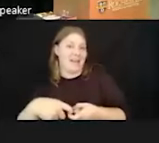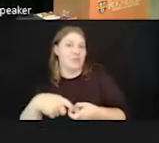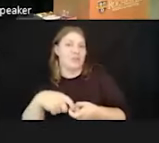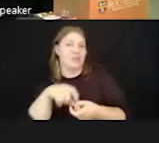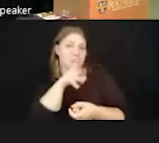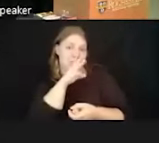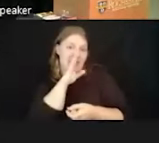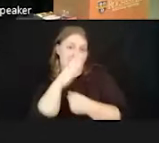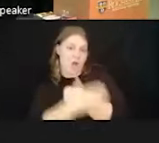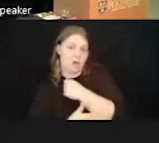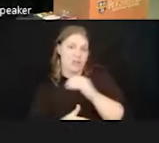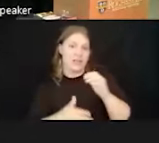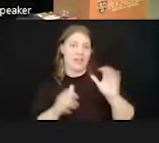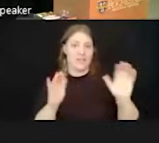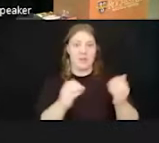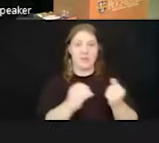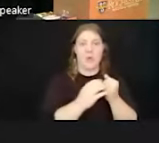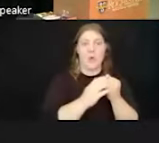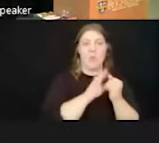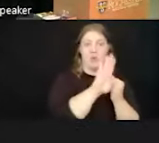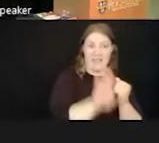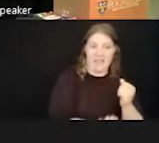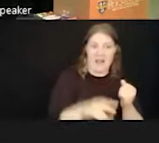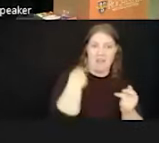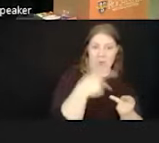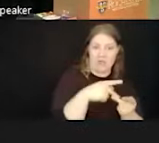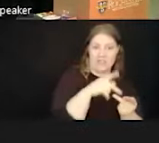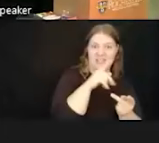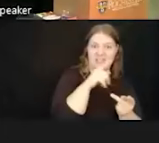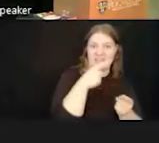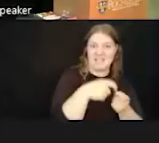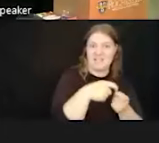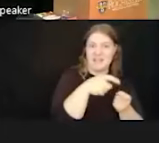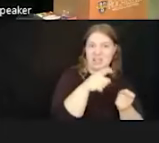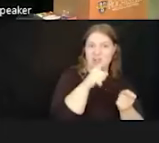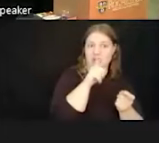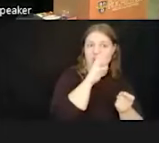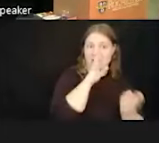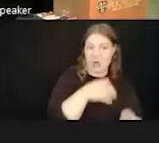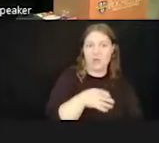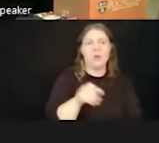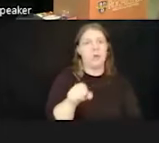Brazilian Portugues Spanish speakers no absolutely and I and and I definitely appreciate that when